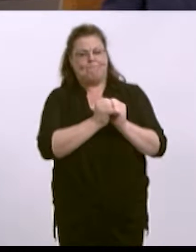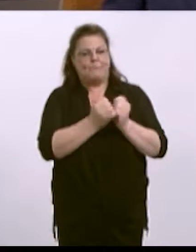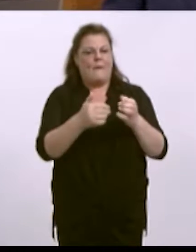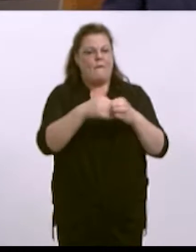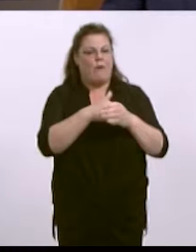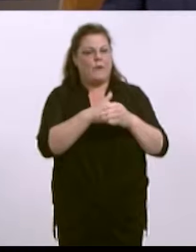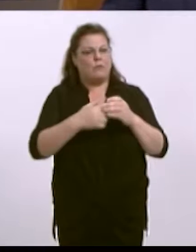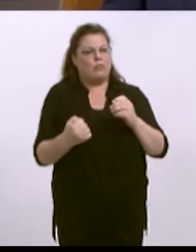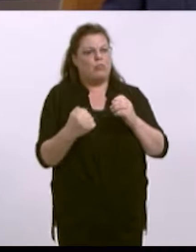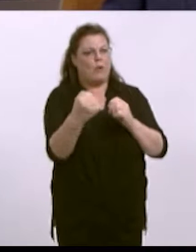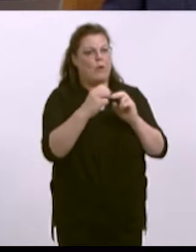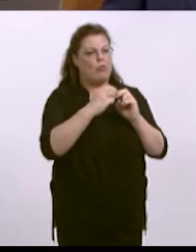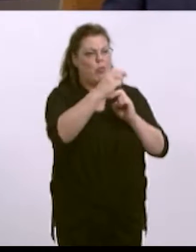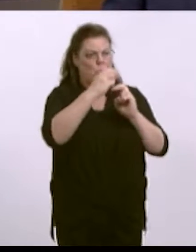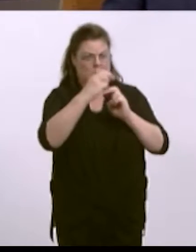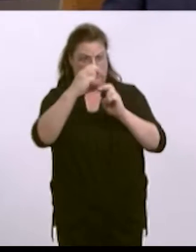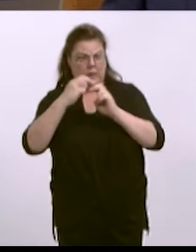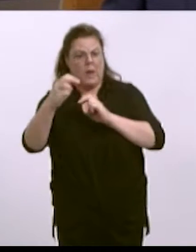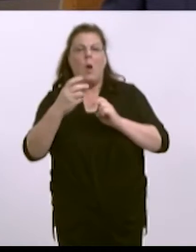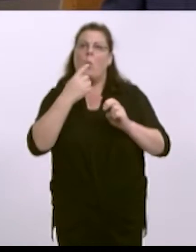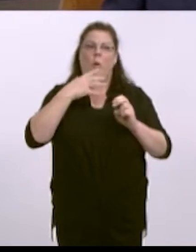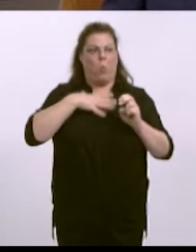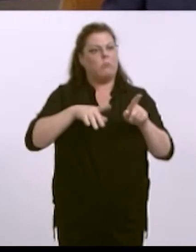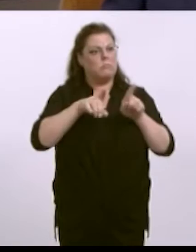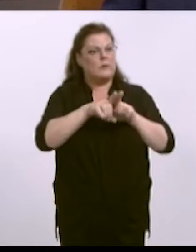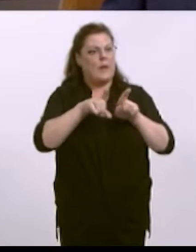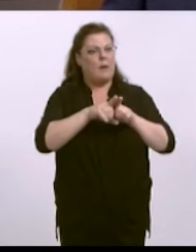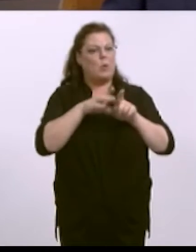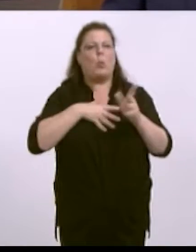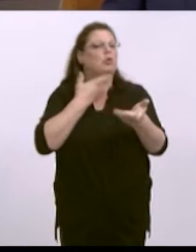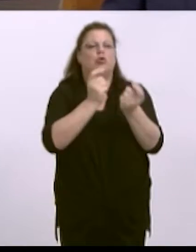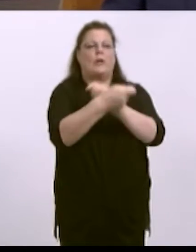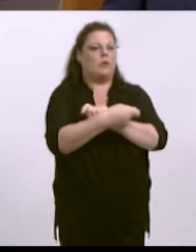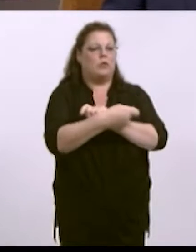that the franchise map should stay as it is. Otherwise, of course, there will be no service